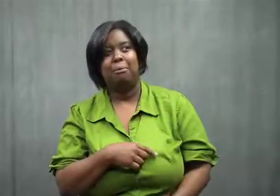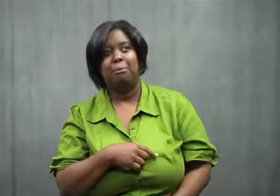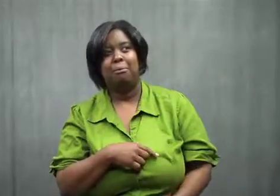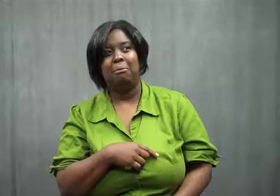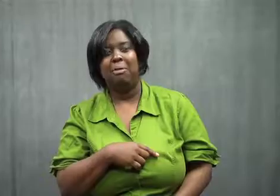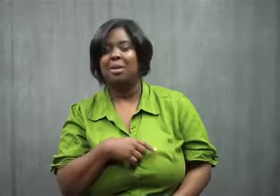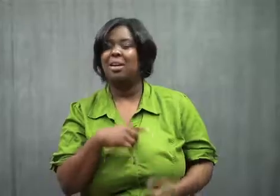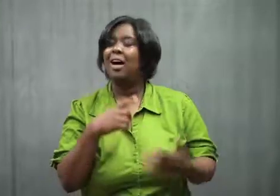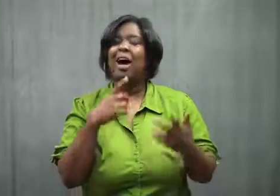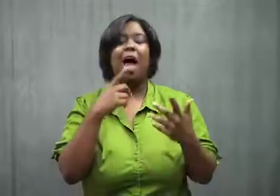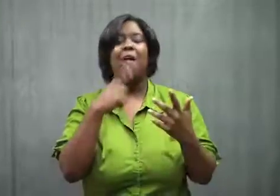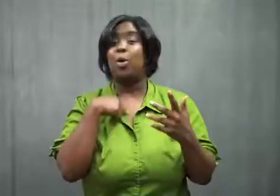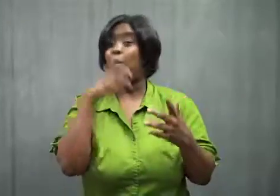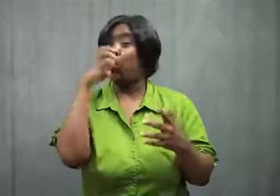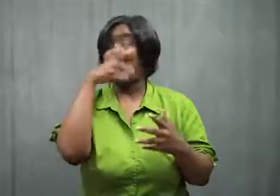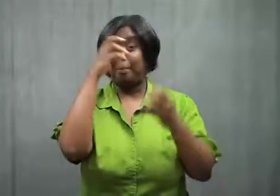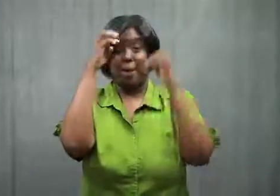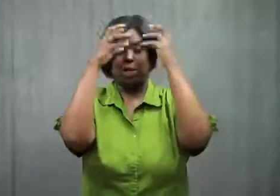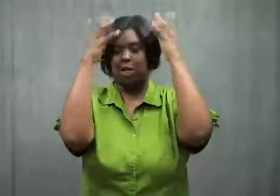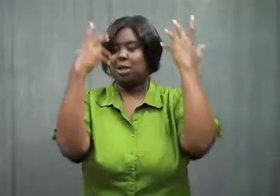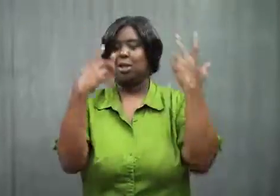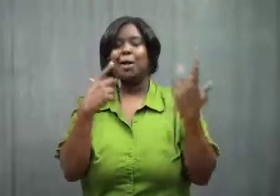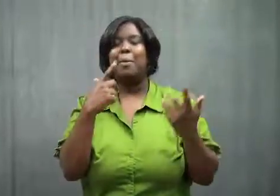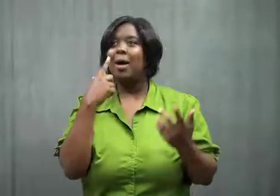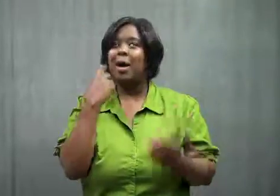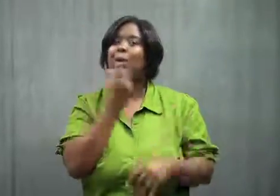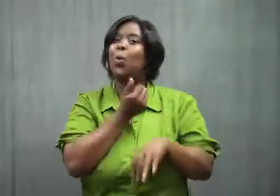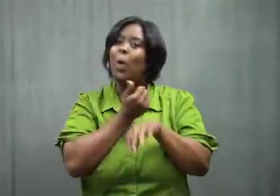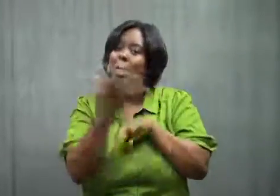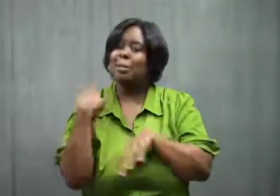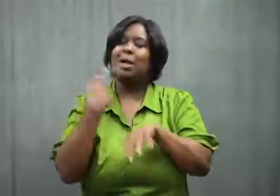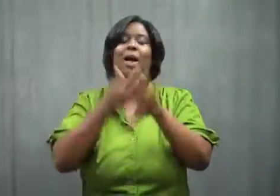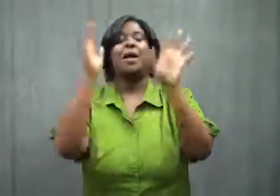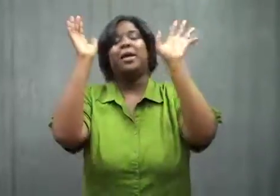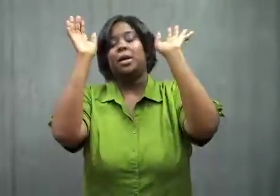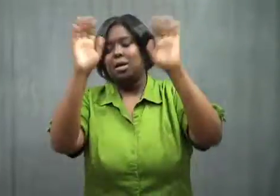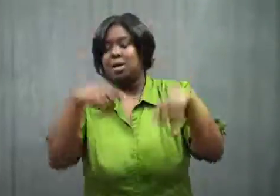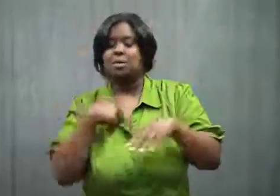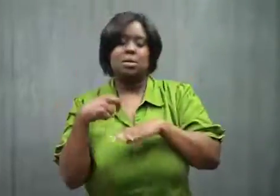I have such a weird imagination, but she was wasting my time!